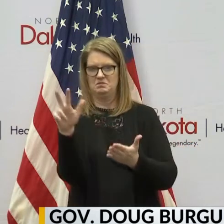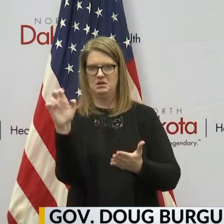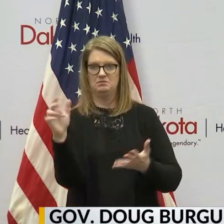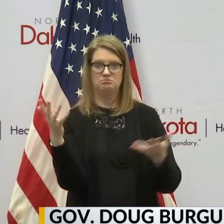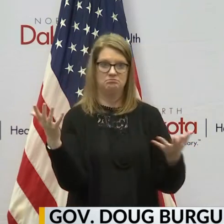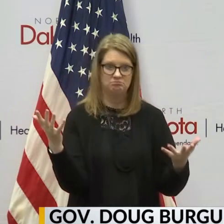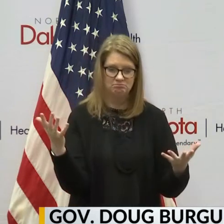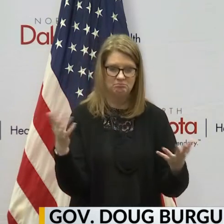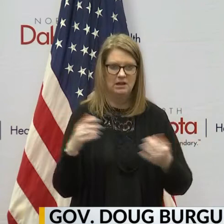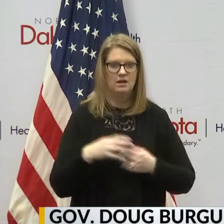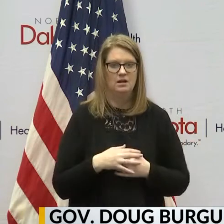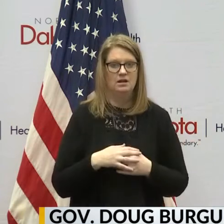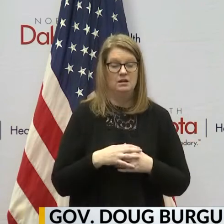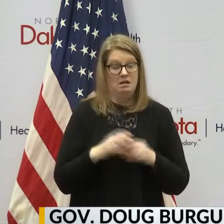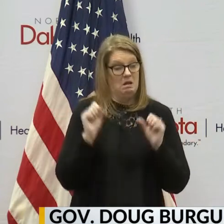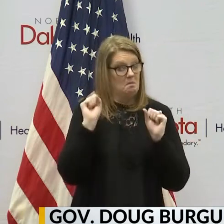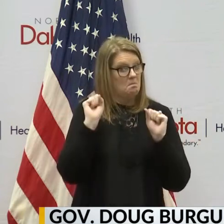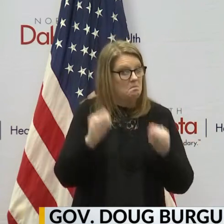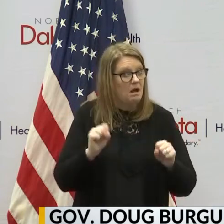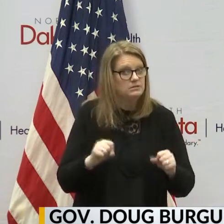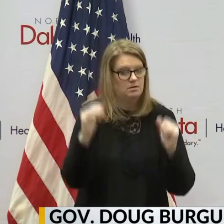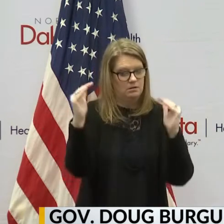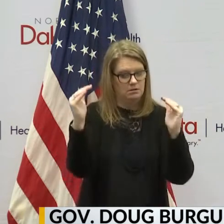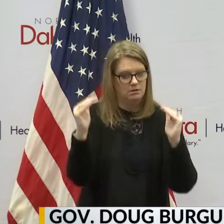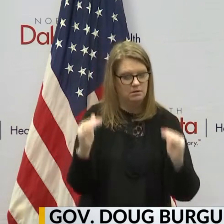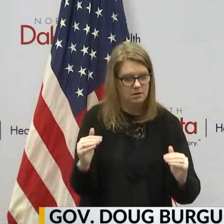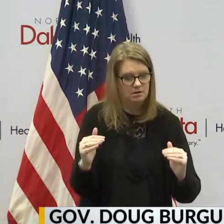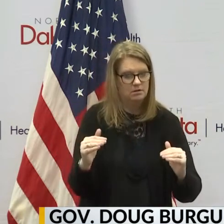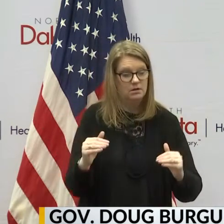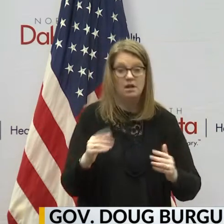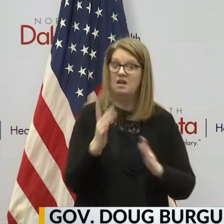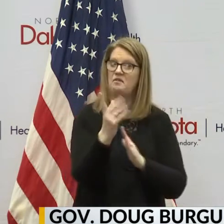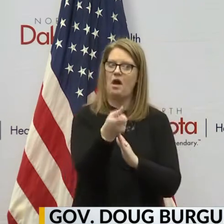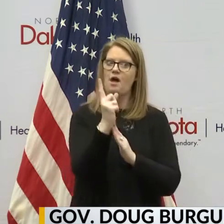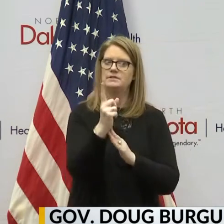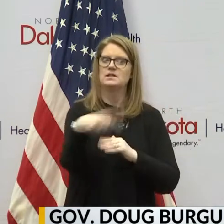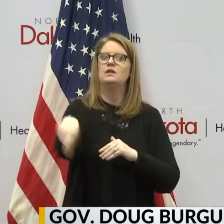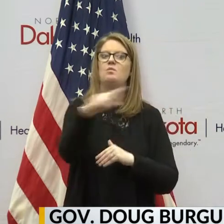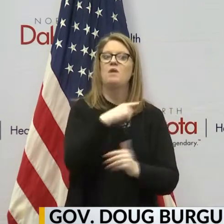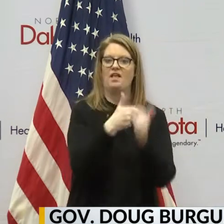1300 POSITIVE CASES. THOSE ARE A RANGE THAT WE ARE